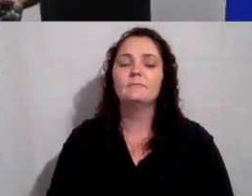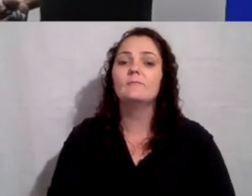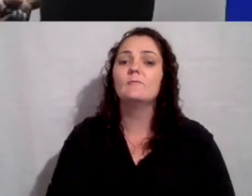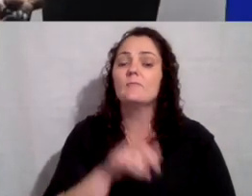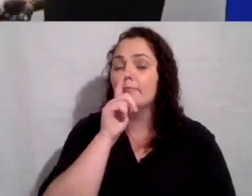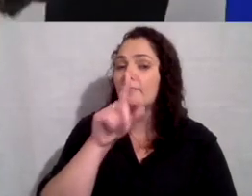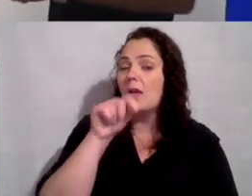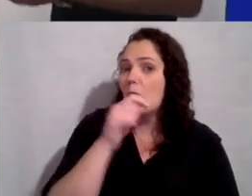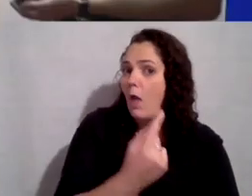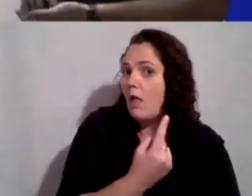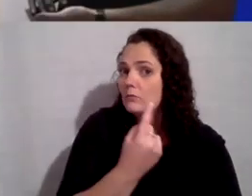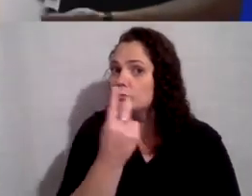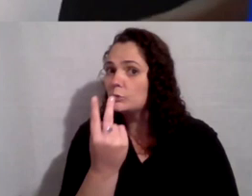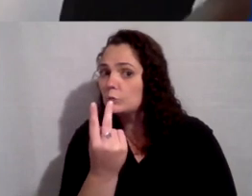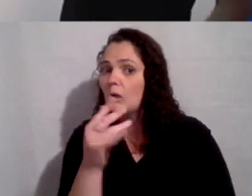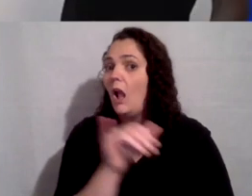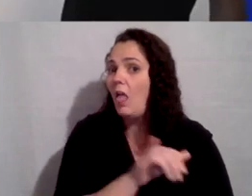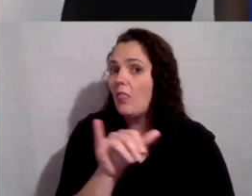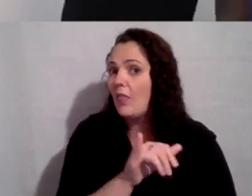whether you do one or whether you do both, what I want you to start with is a